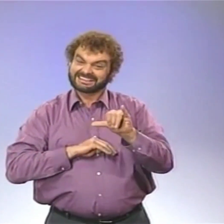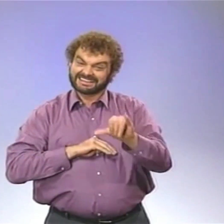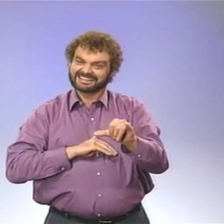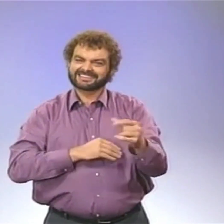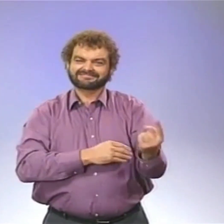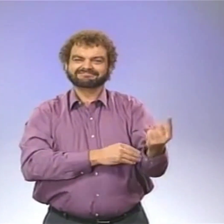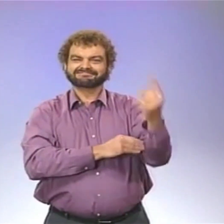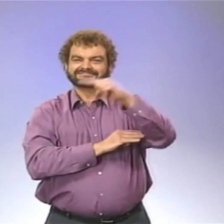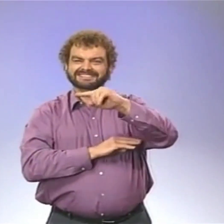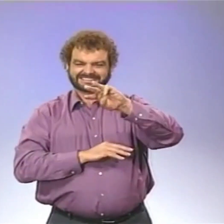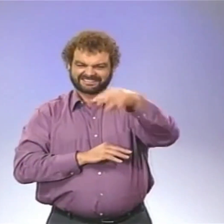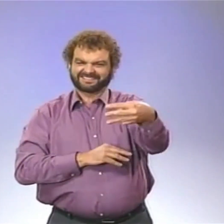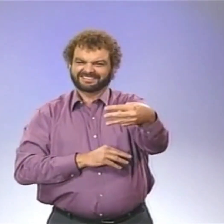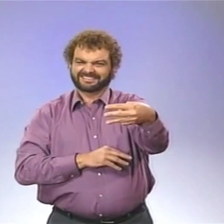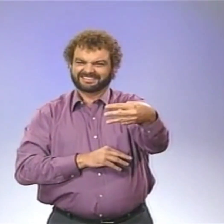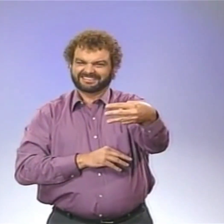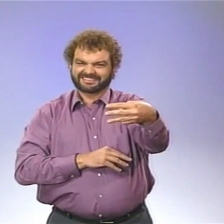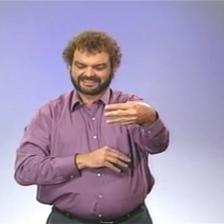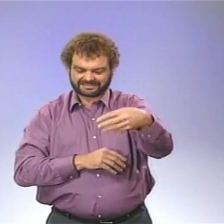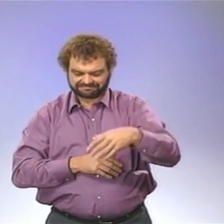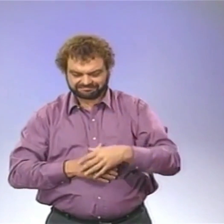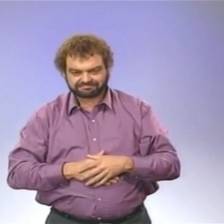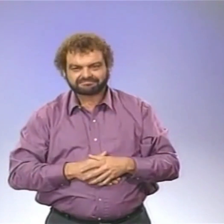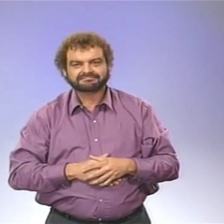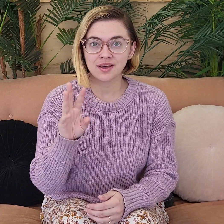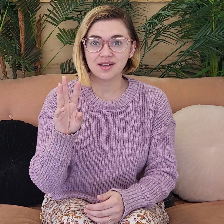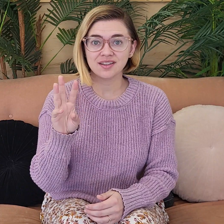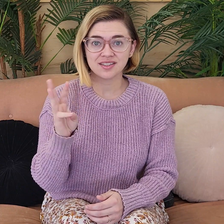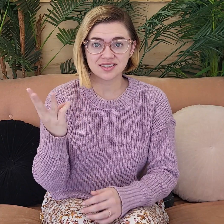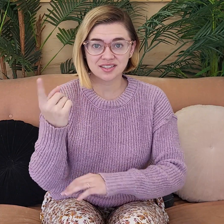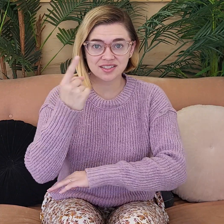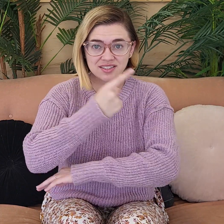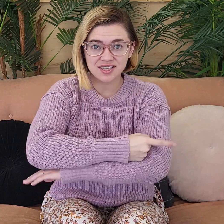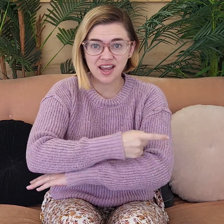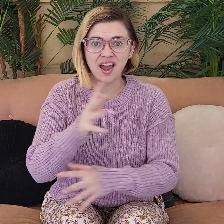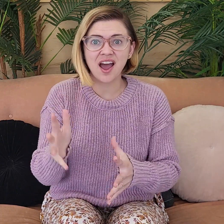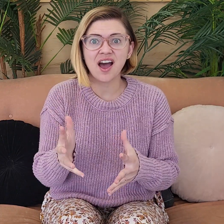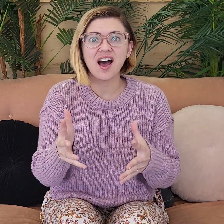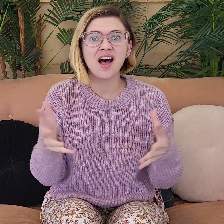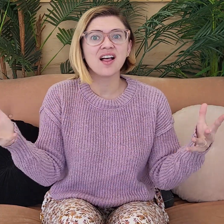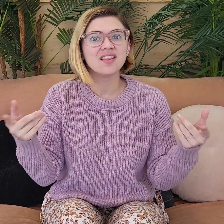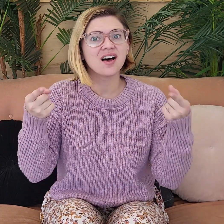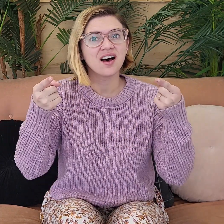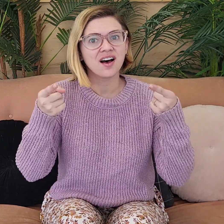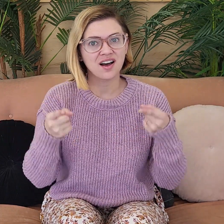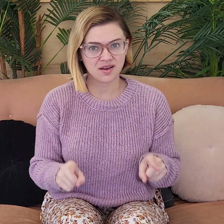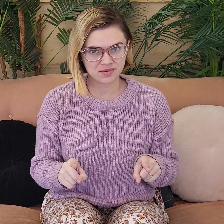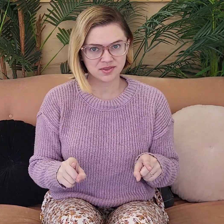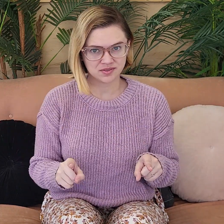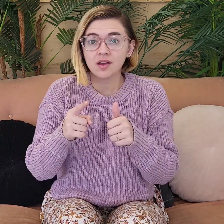was evening and there was morning on the 6th day. The 6th day has a lot that